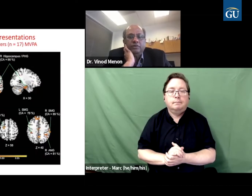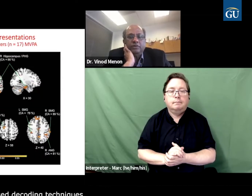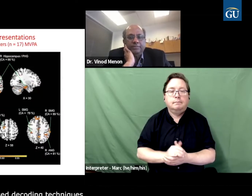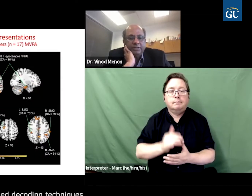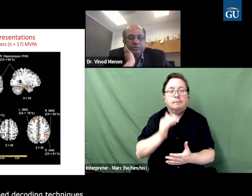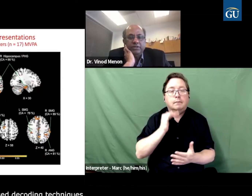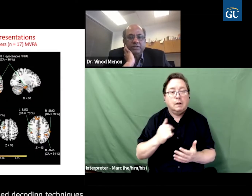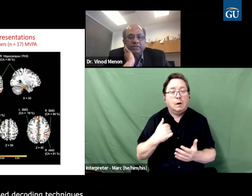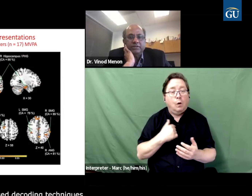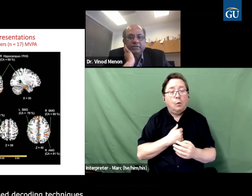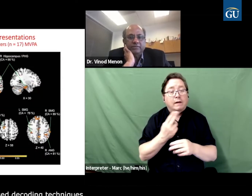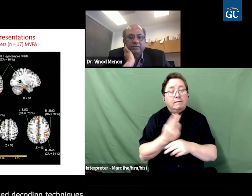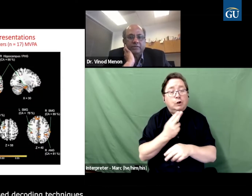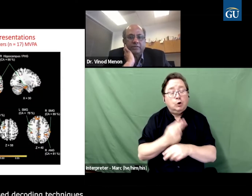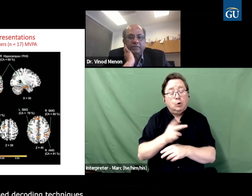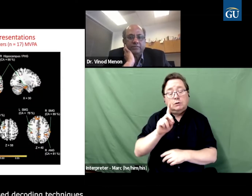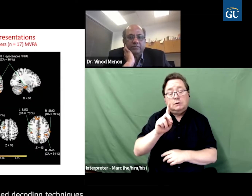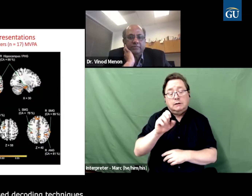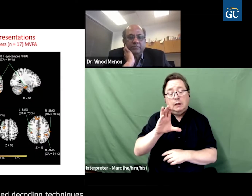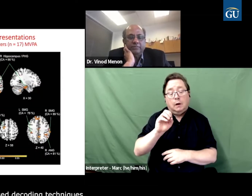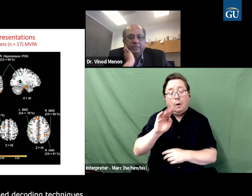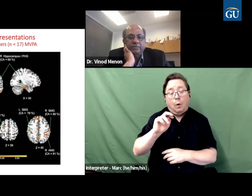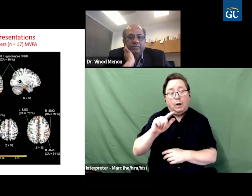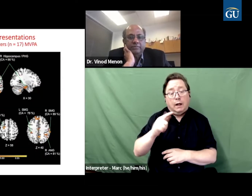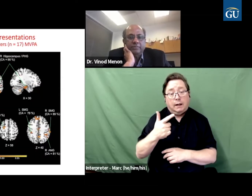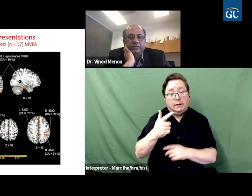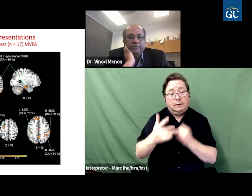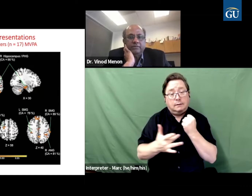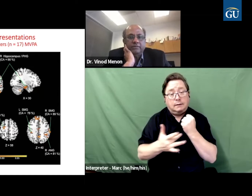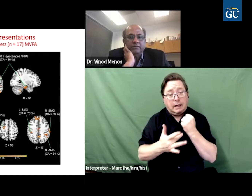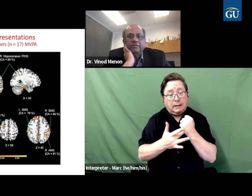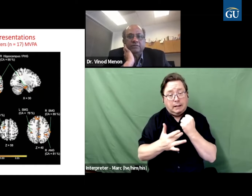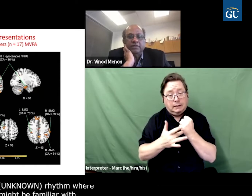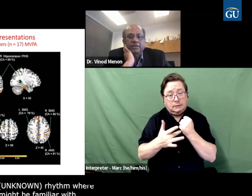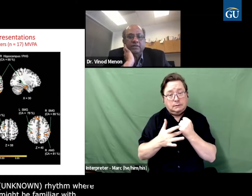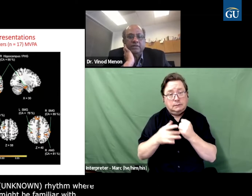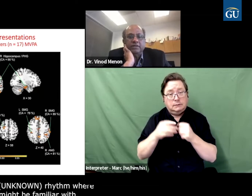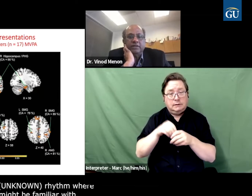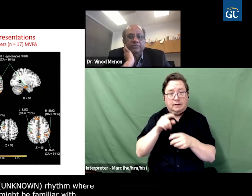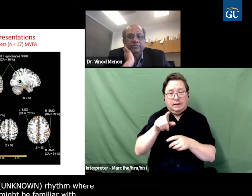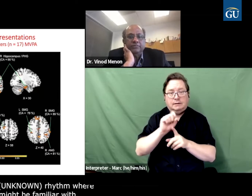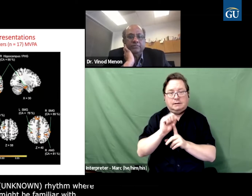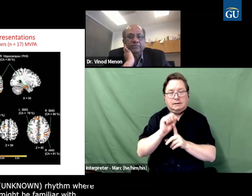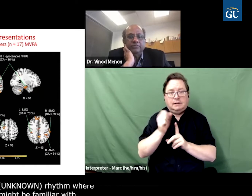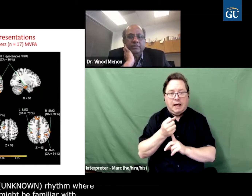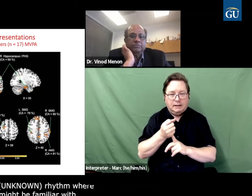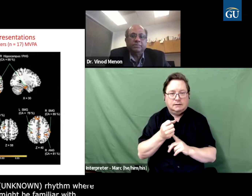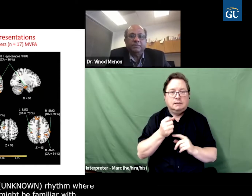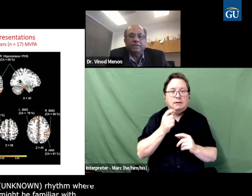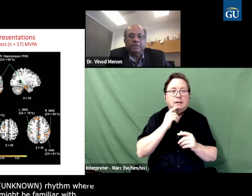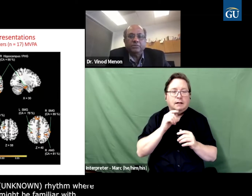and we've used um decoding techniques uh